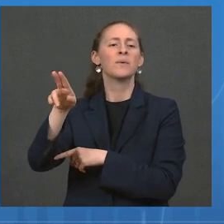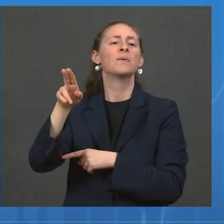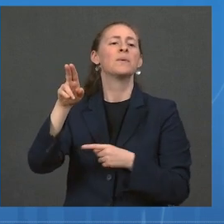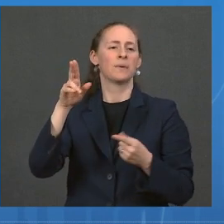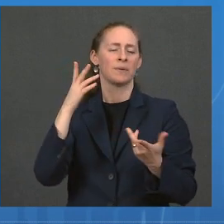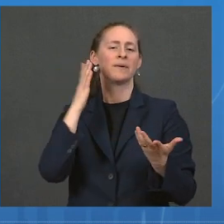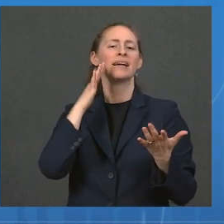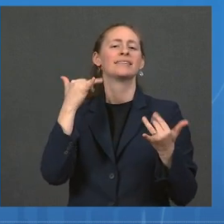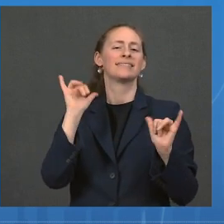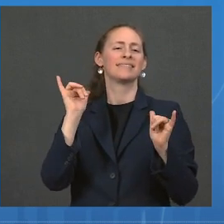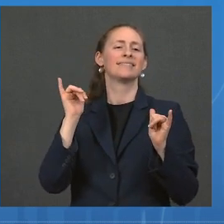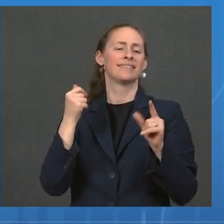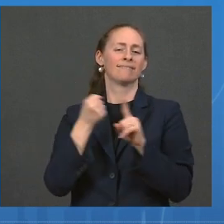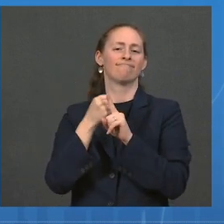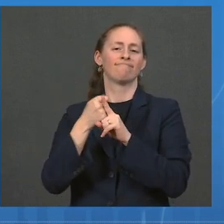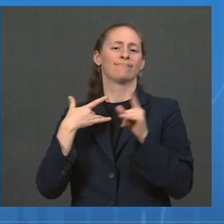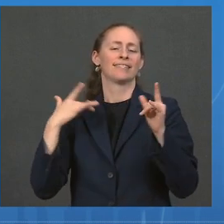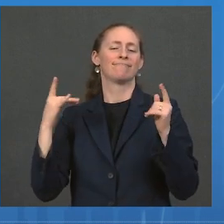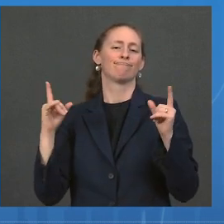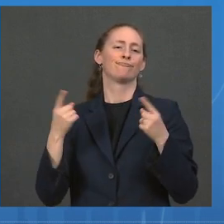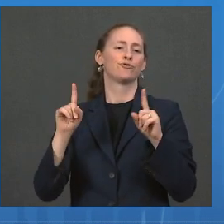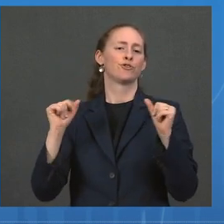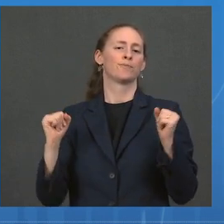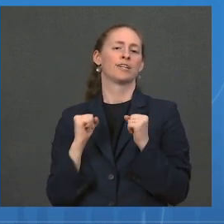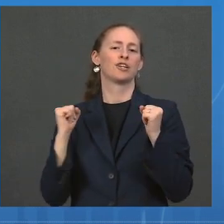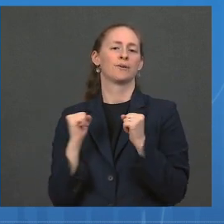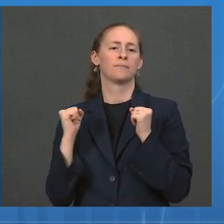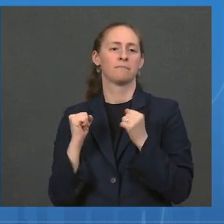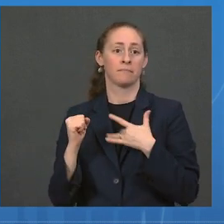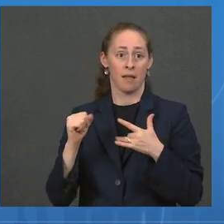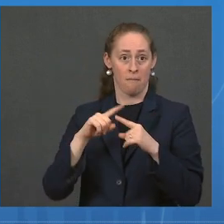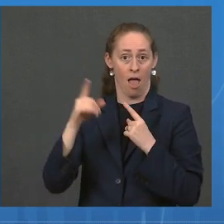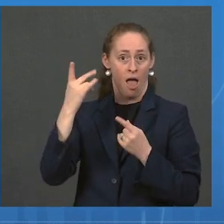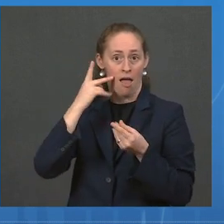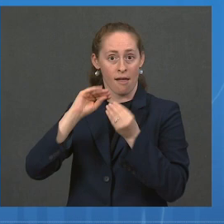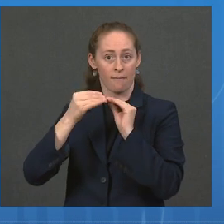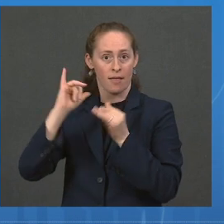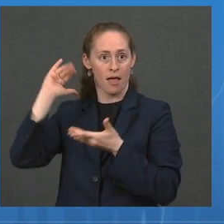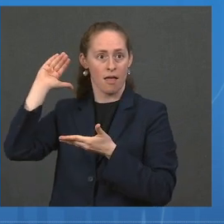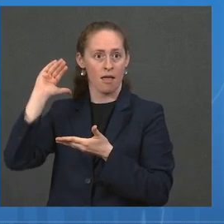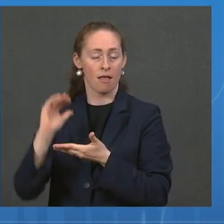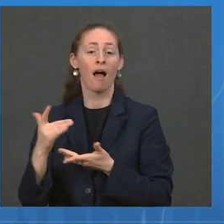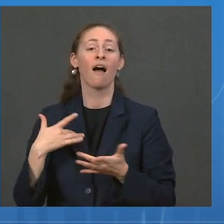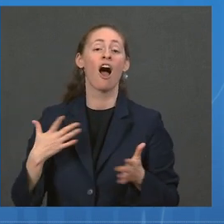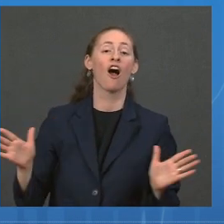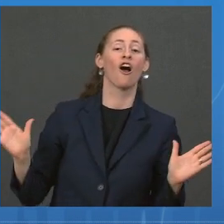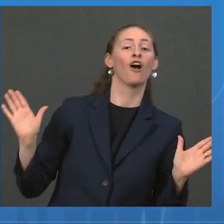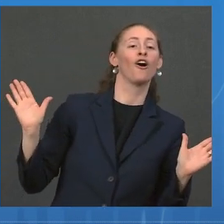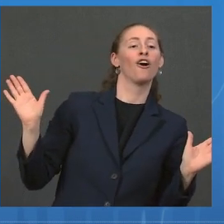So, right now is not the time those cases are coming down to become complacent because we do know colder weather is ahead of us.